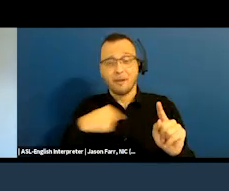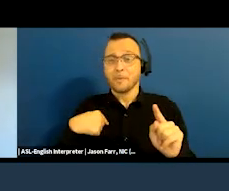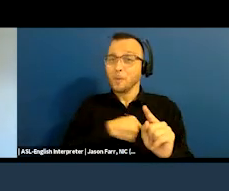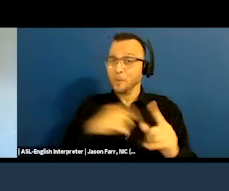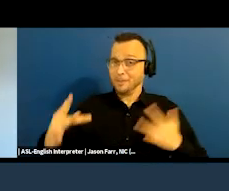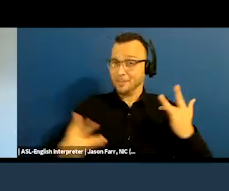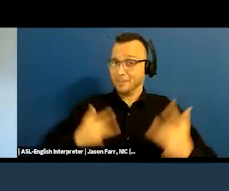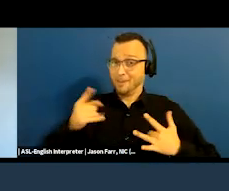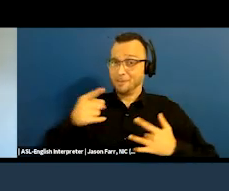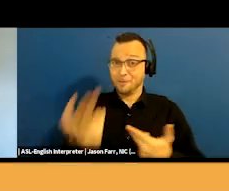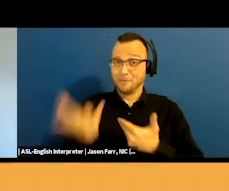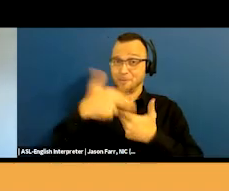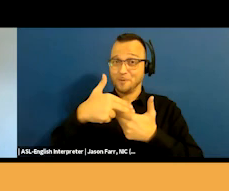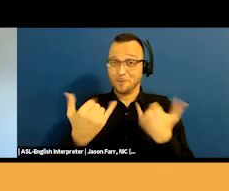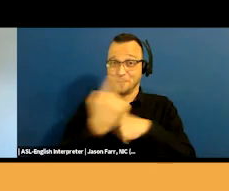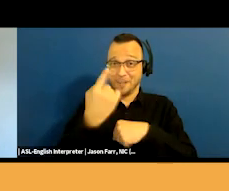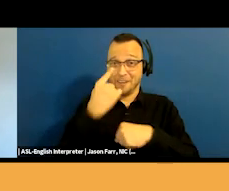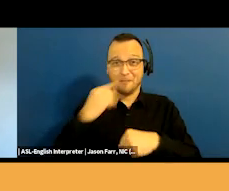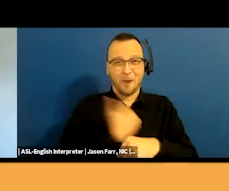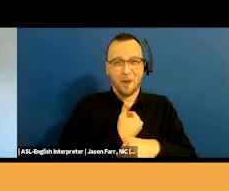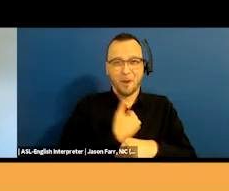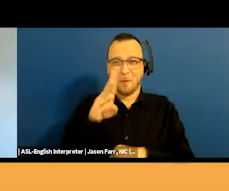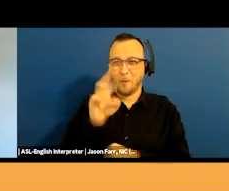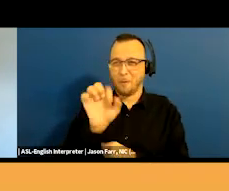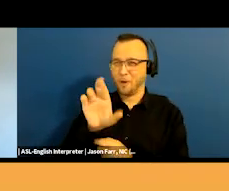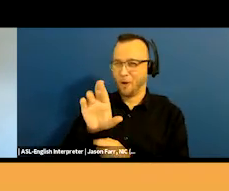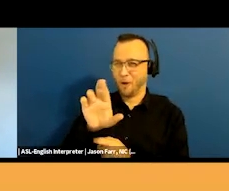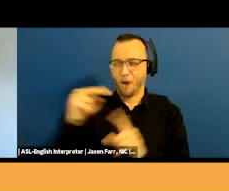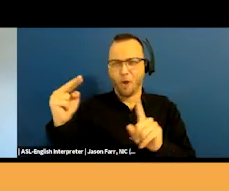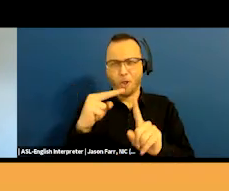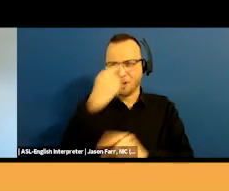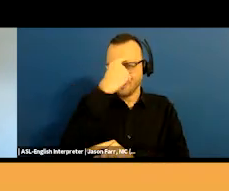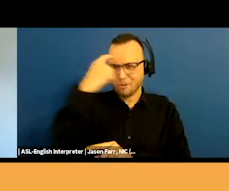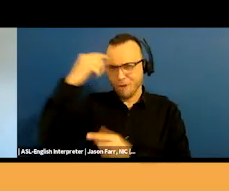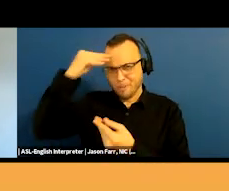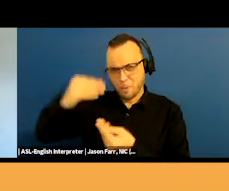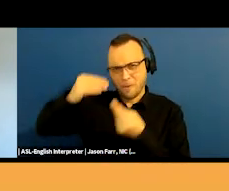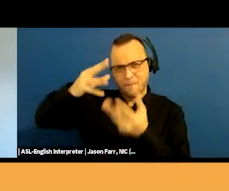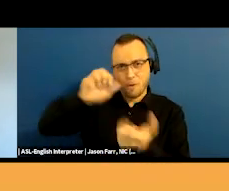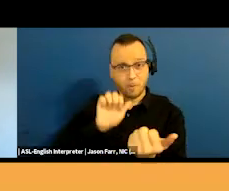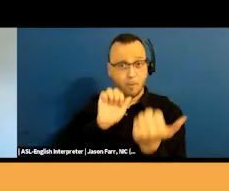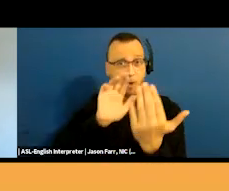Hi, good afternoon, everyone. Thank you for joining us. My name is Jen Elder and I'm the Director